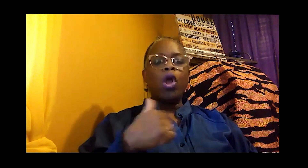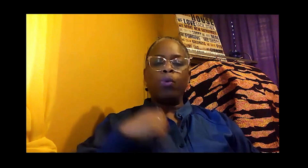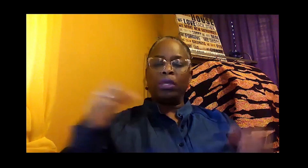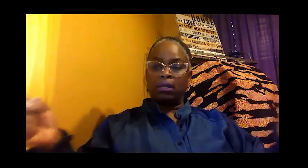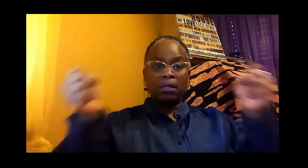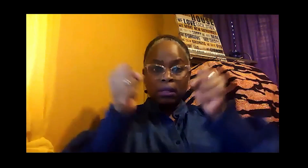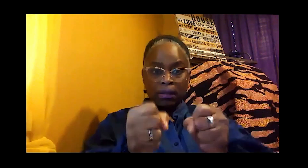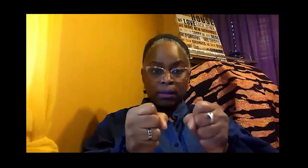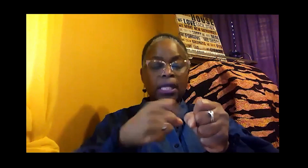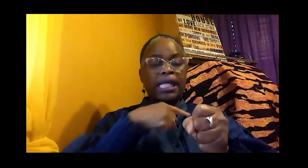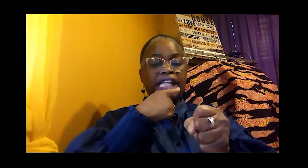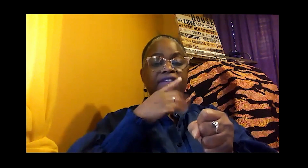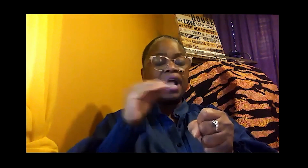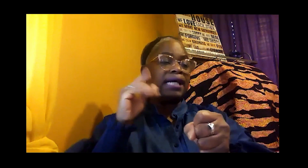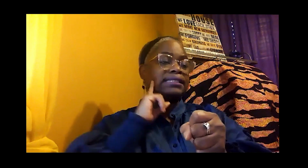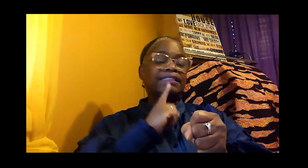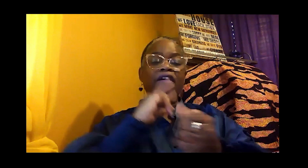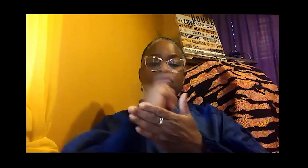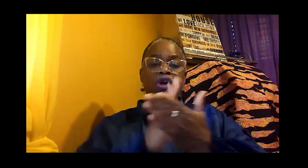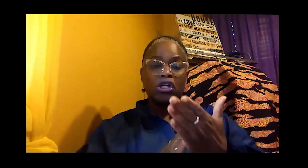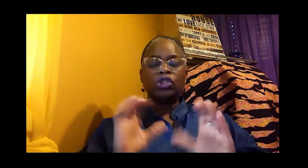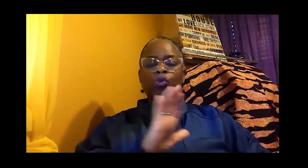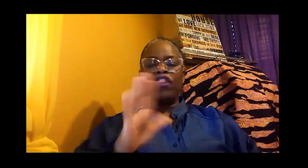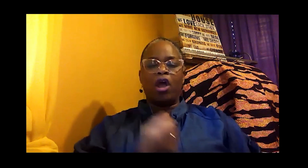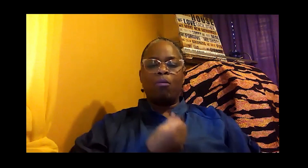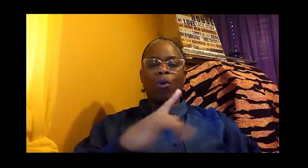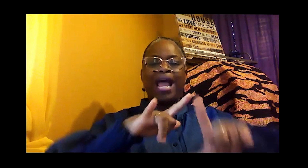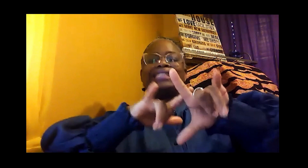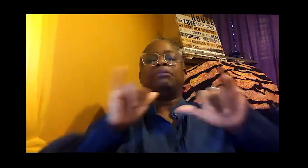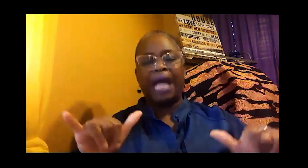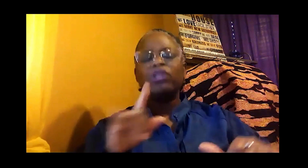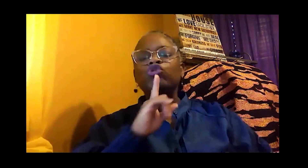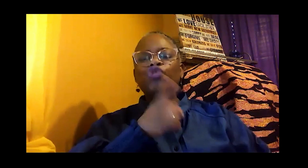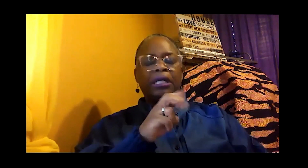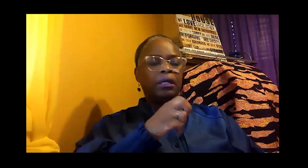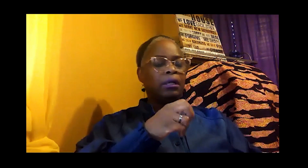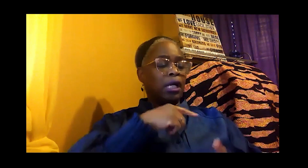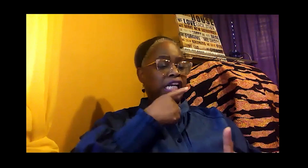We brought both Deaf and hearing artists together to produce this poetry. What was unique about it,